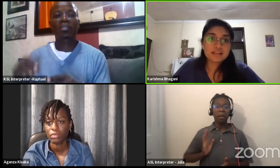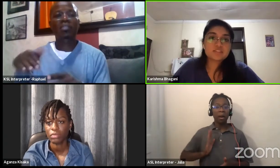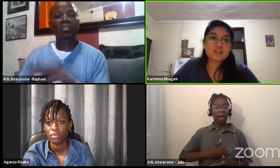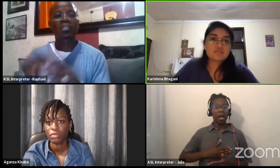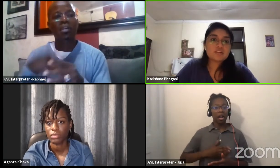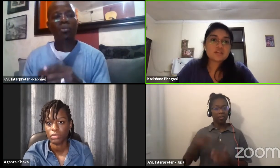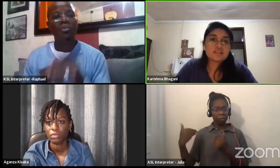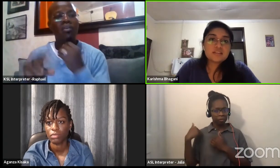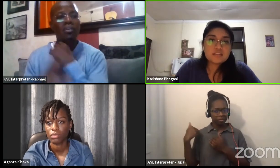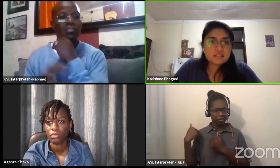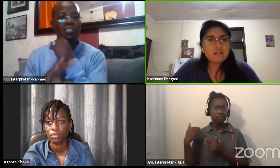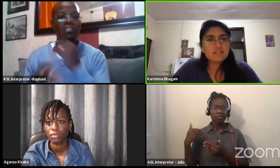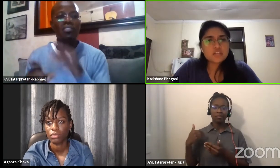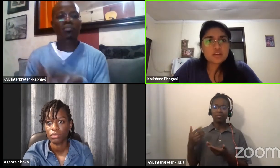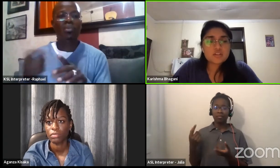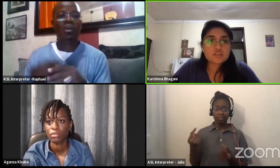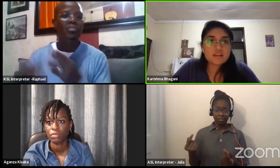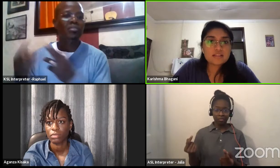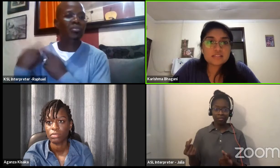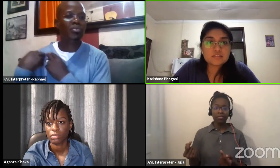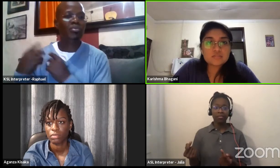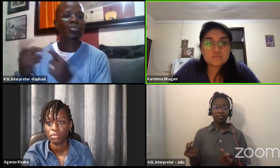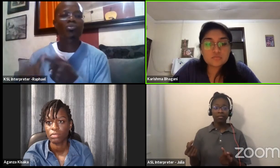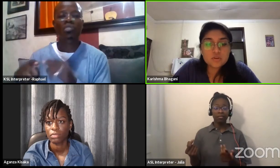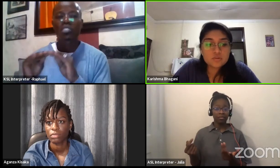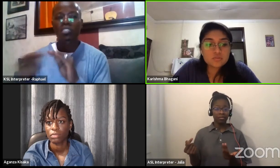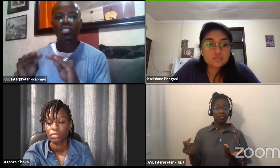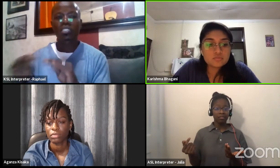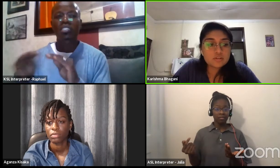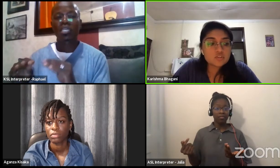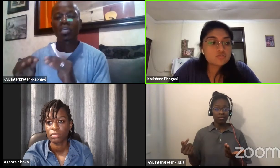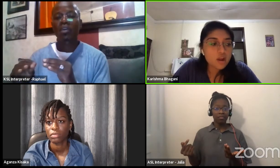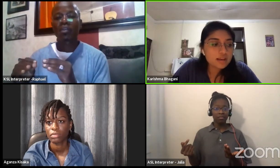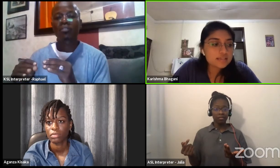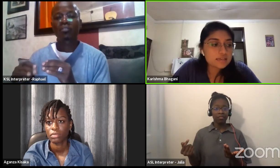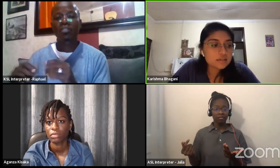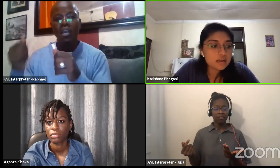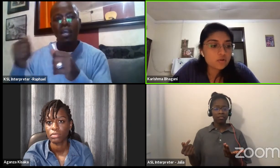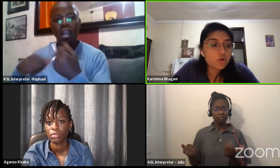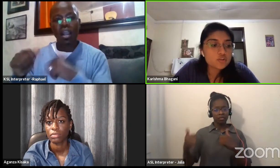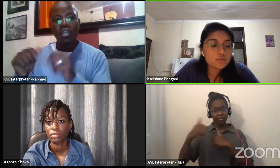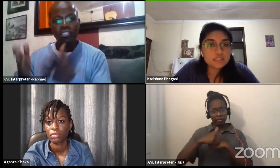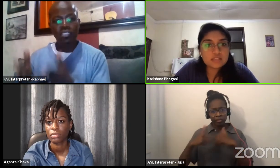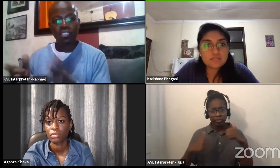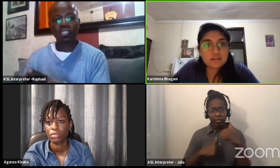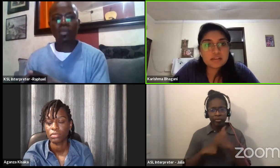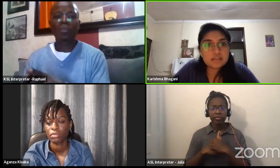of next generation, the current generation of artists to construct and contribute significantly